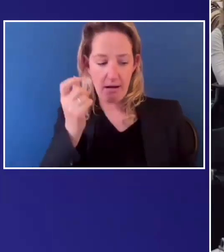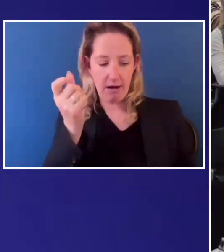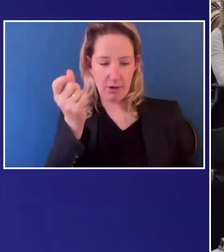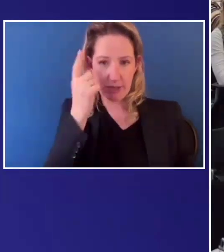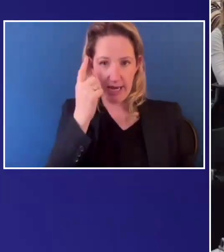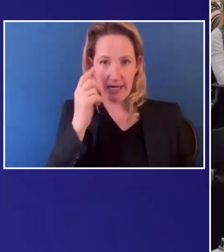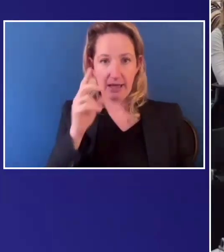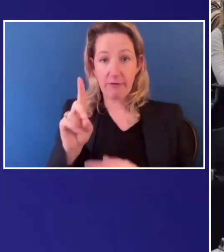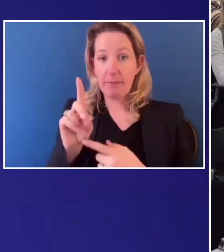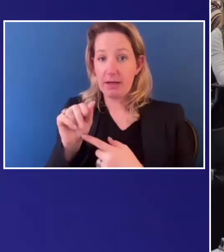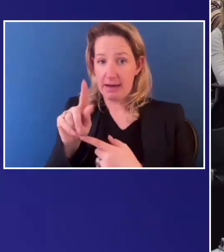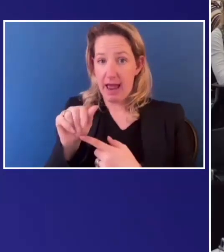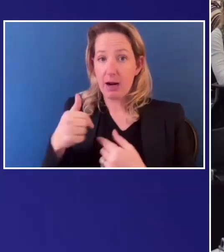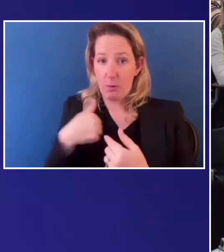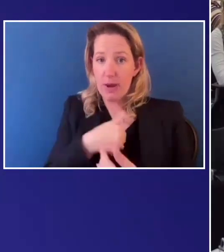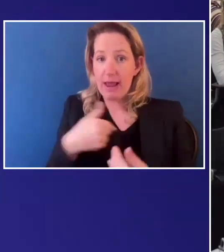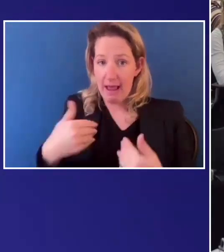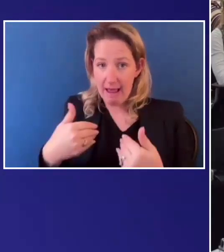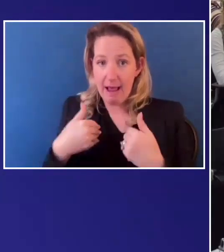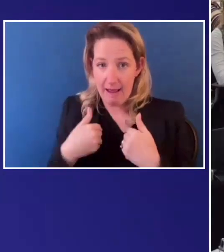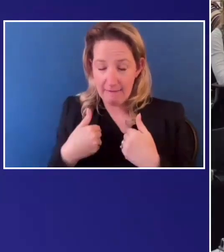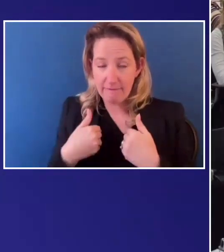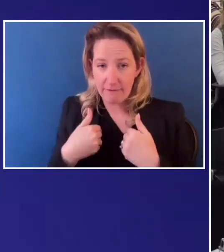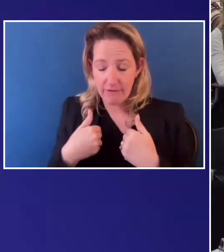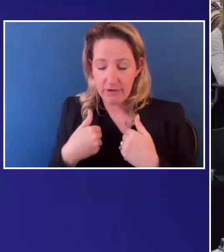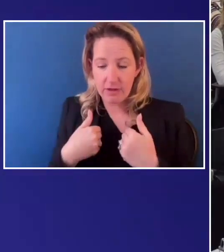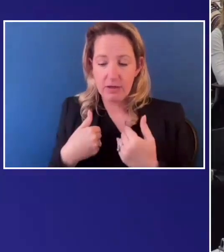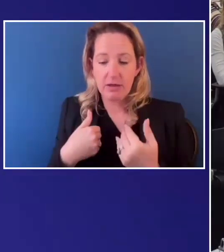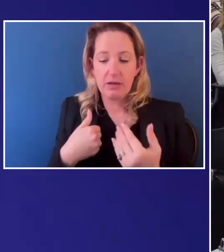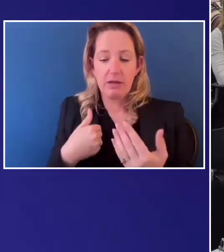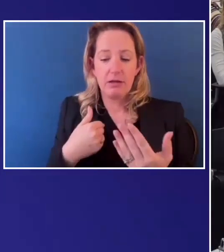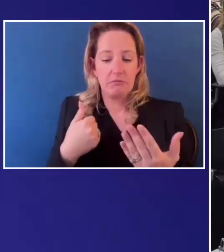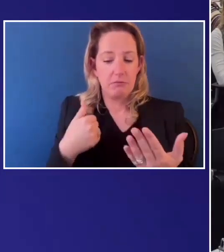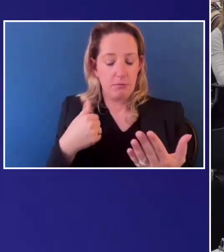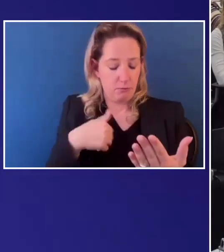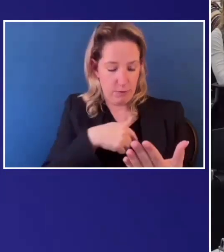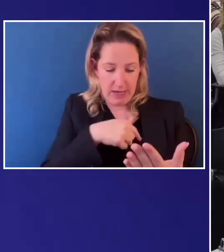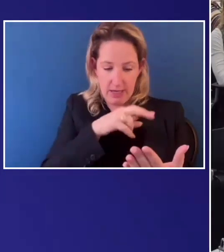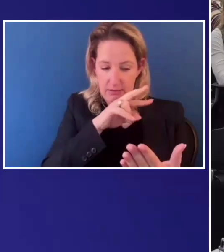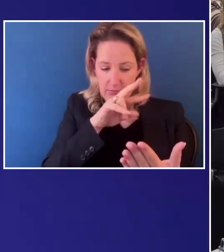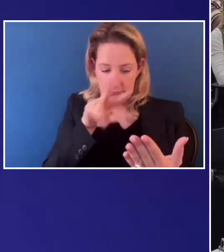have available is that for the GE programs